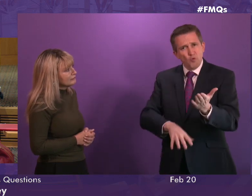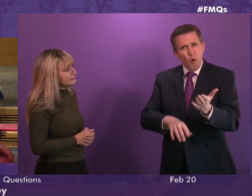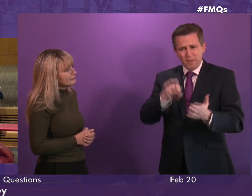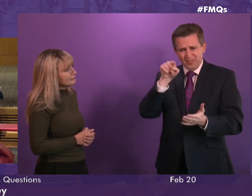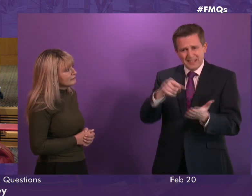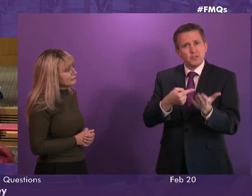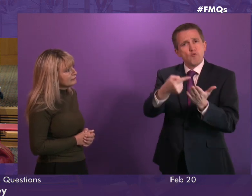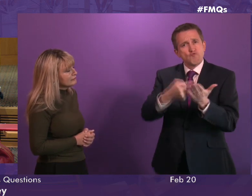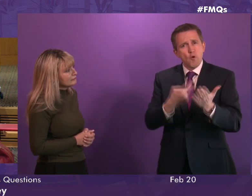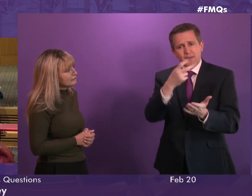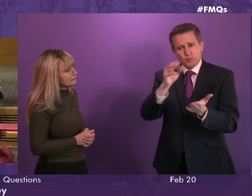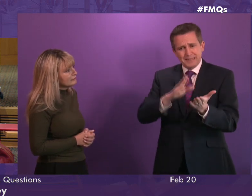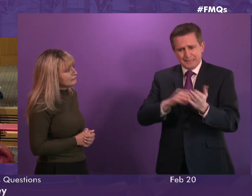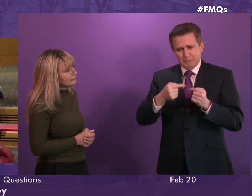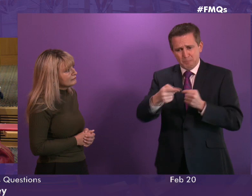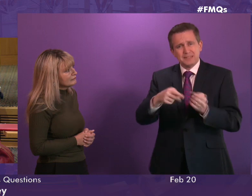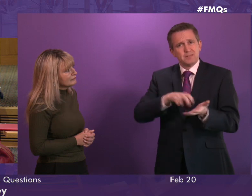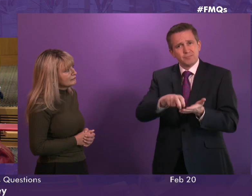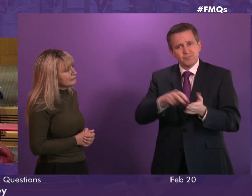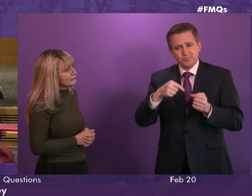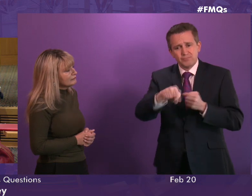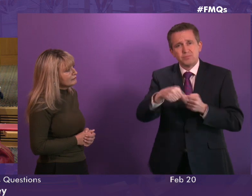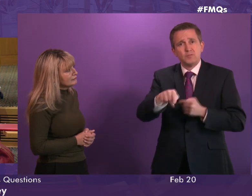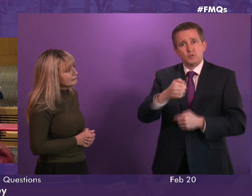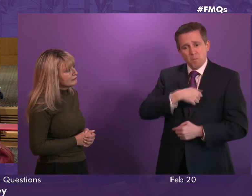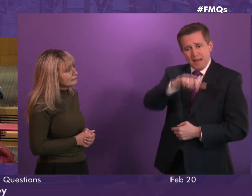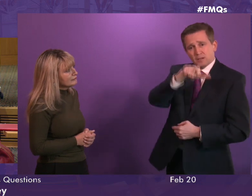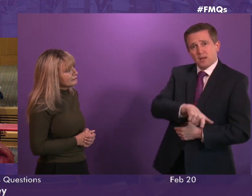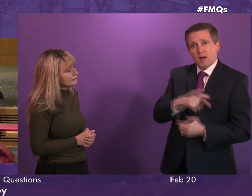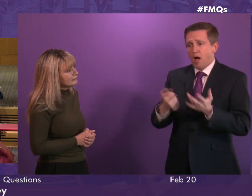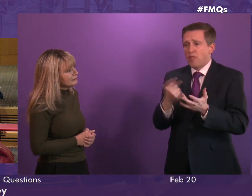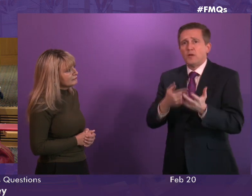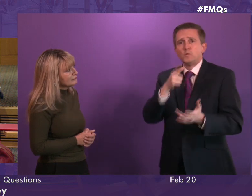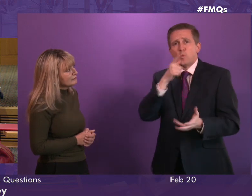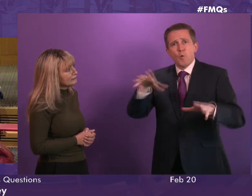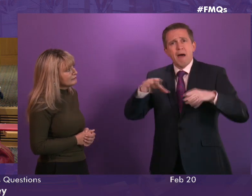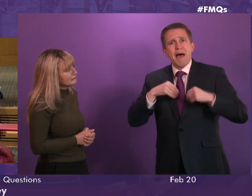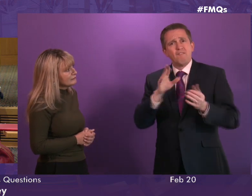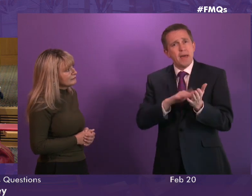rule so that my constituent, and all those with MS, can live with MS with dignity?